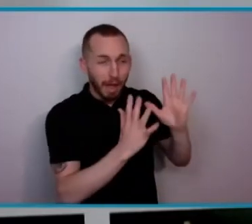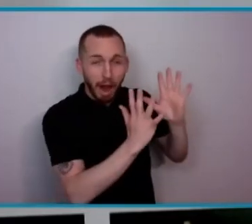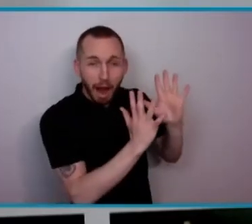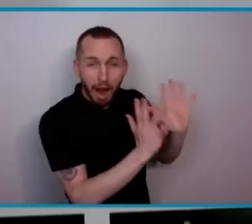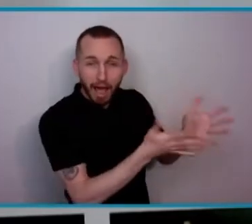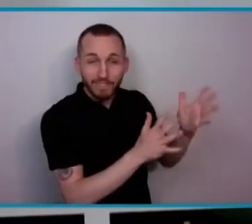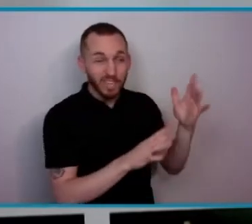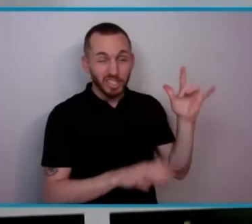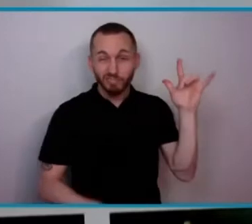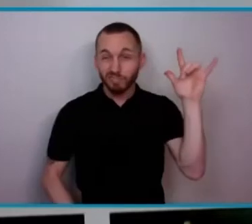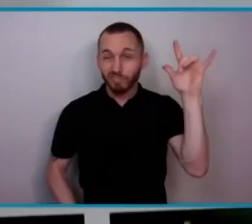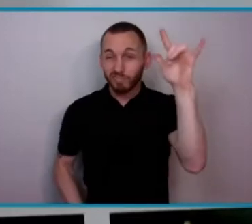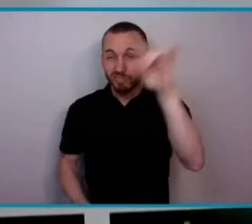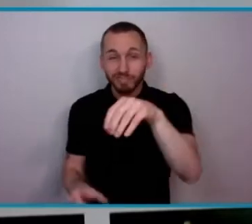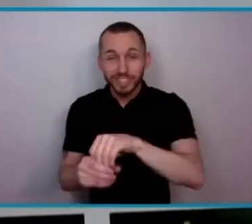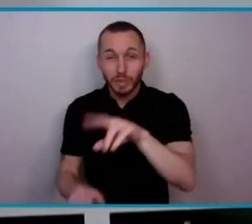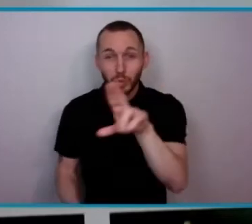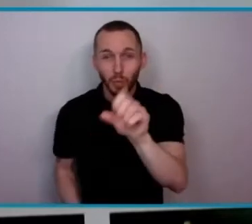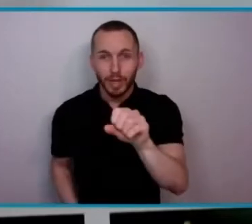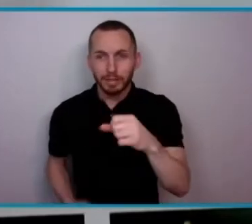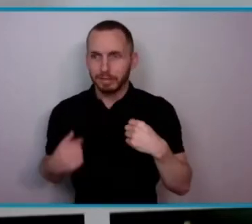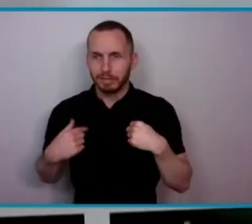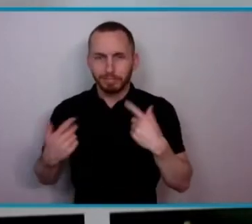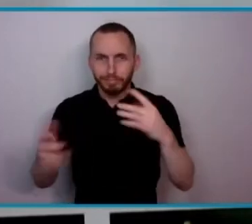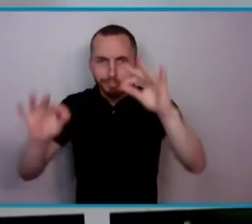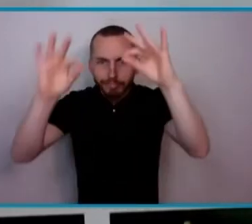country where I didn't know anybody.